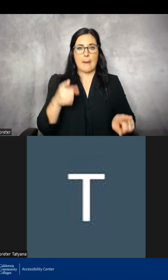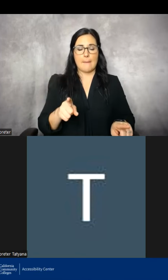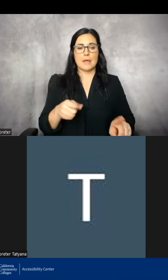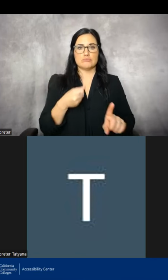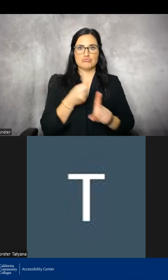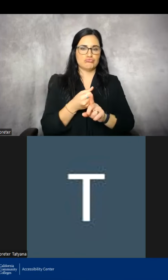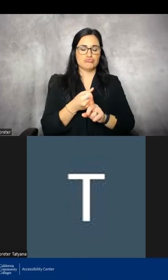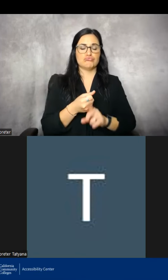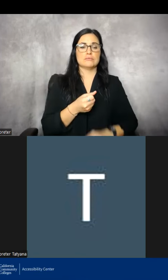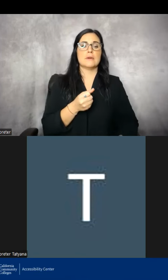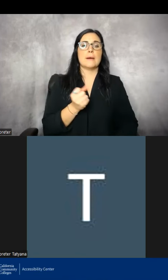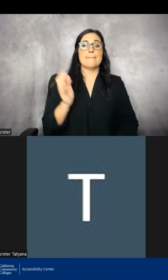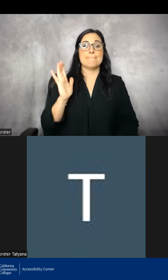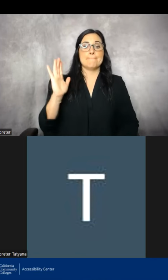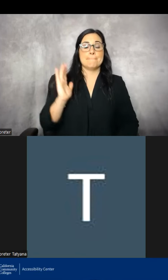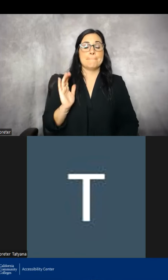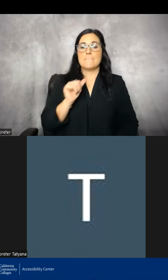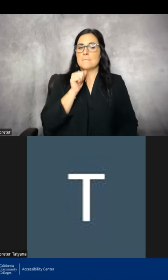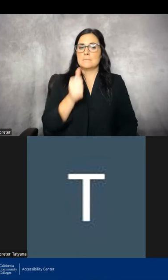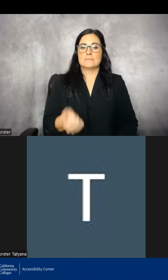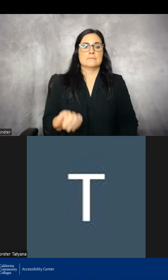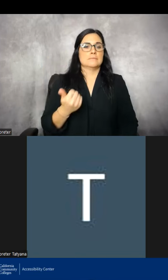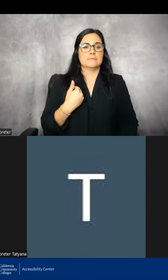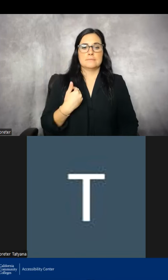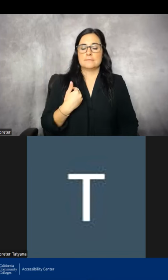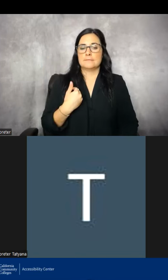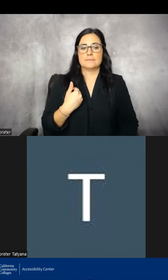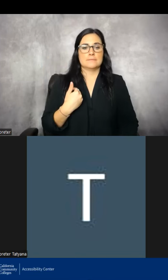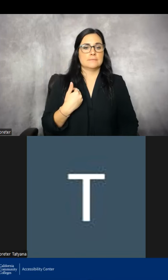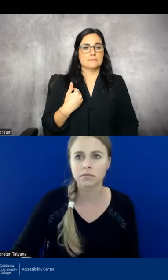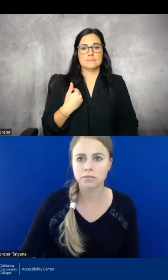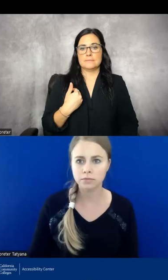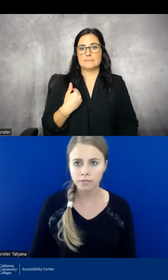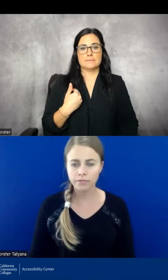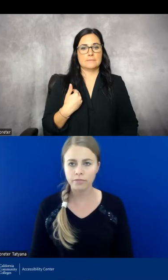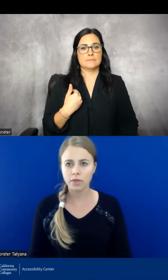When there was, we didn't have developed CSS for web.